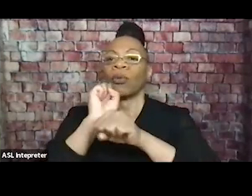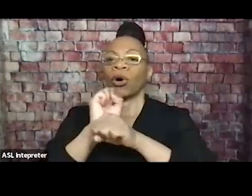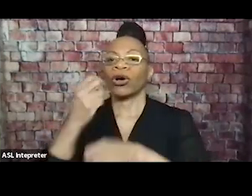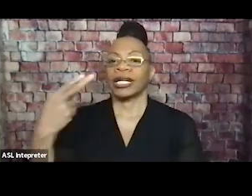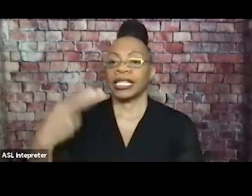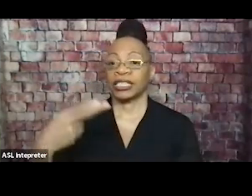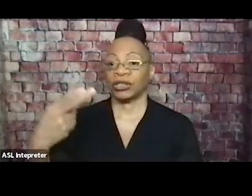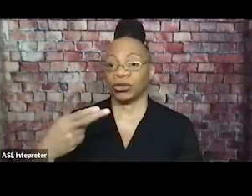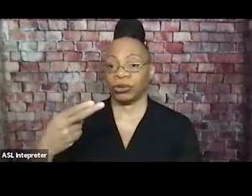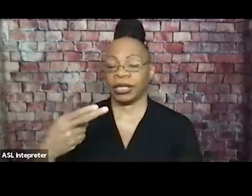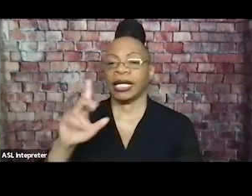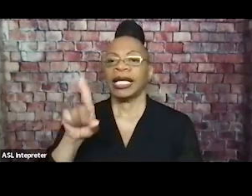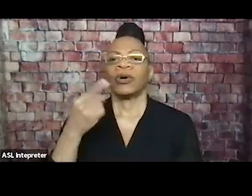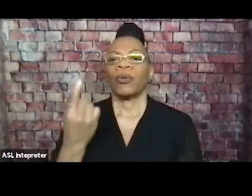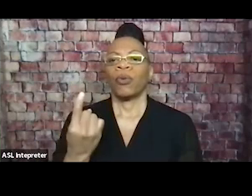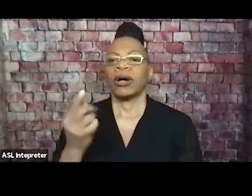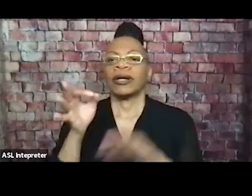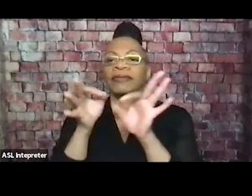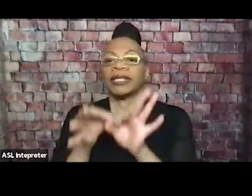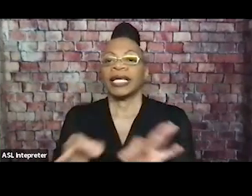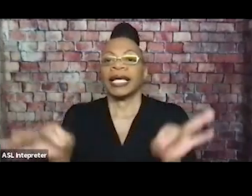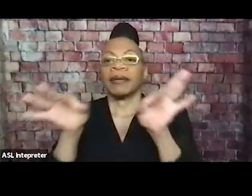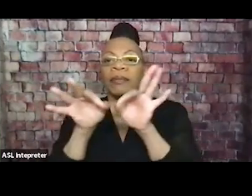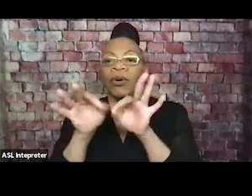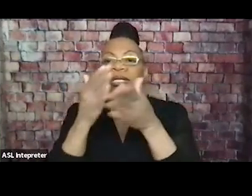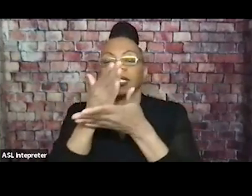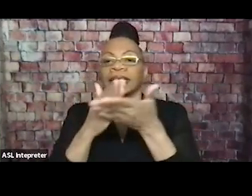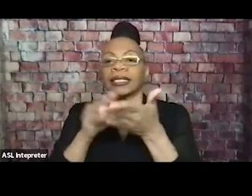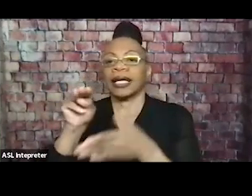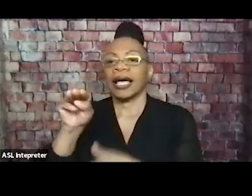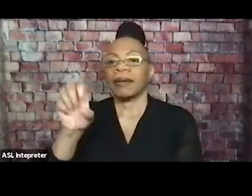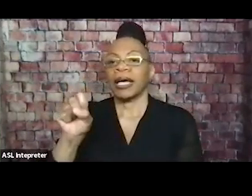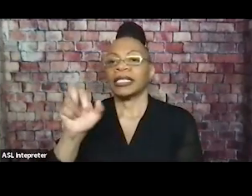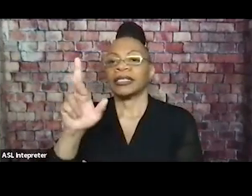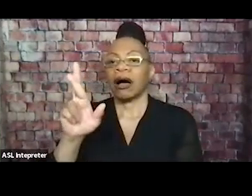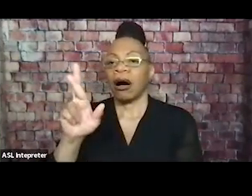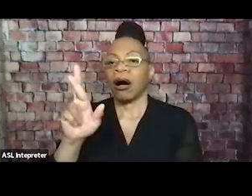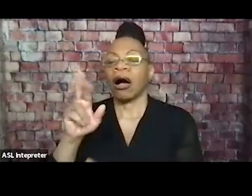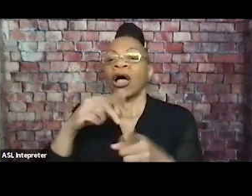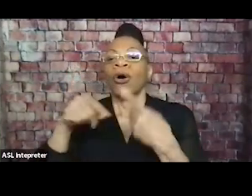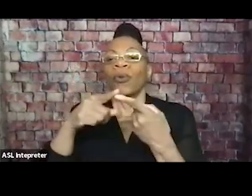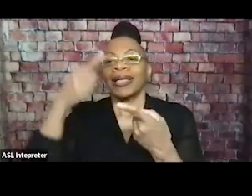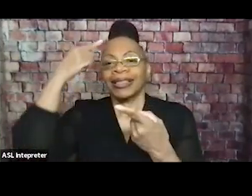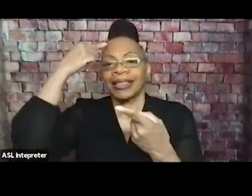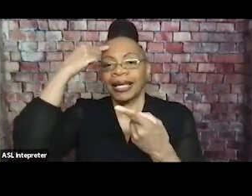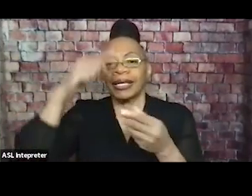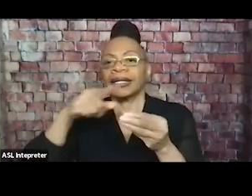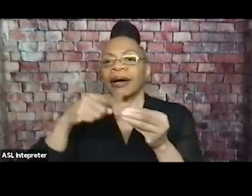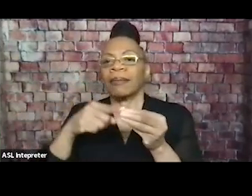So this is one of the most important sections of the MSR. Because again, when we're thinking about the definition of disability,